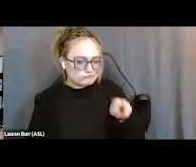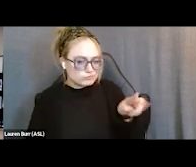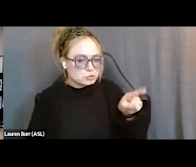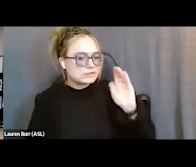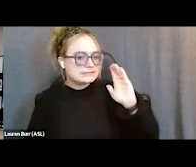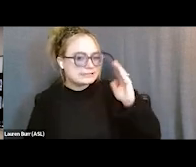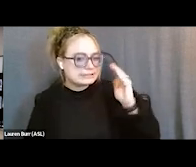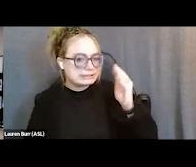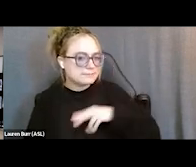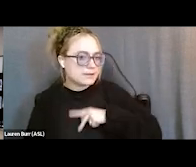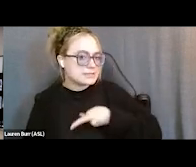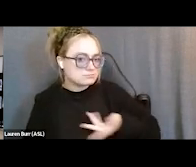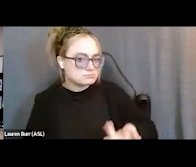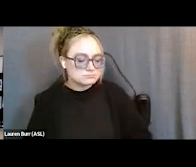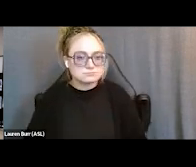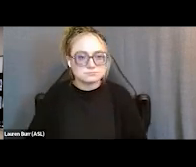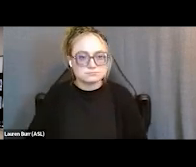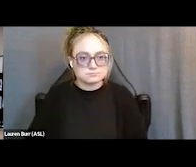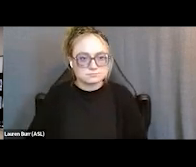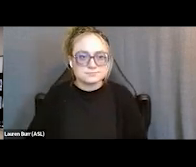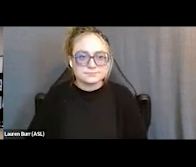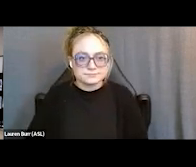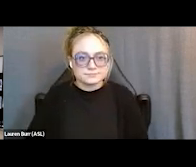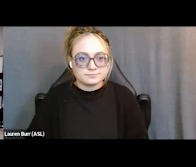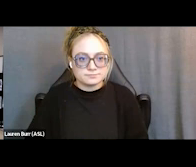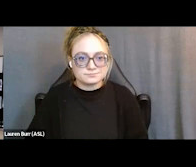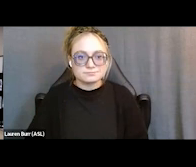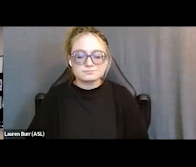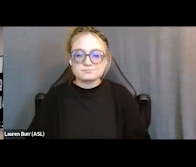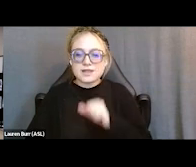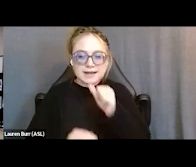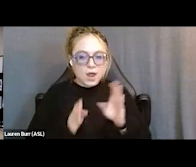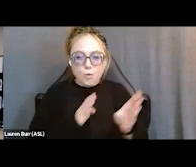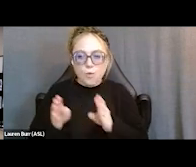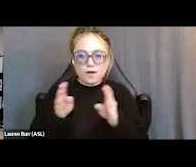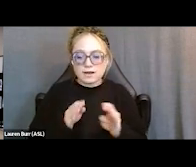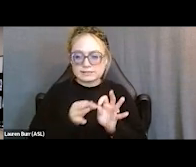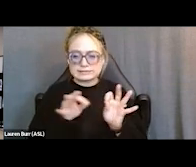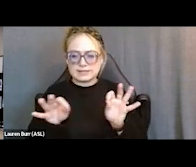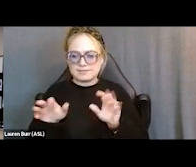Disorganized statements can sometimes be difficult, but usually they bring up some type of theme